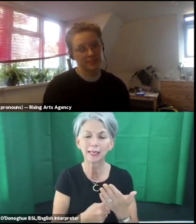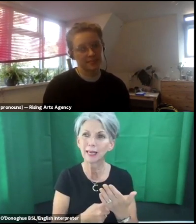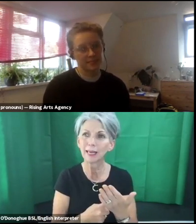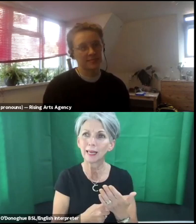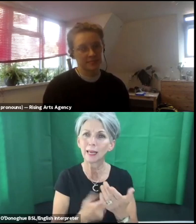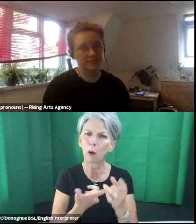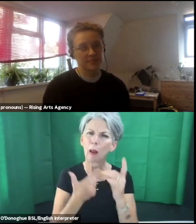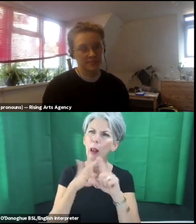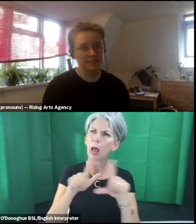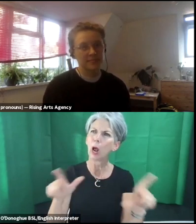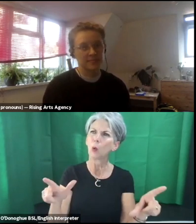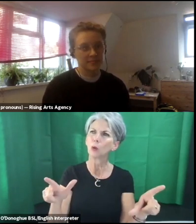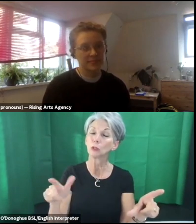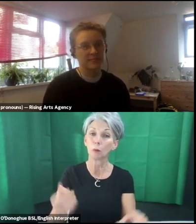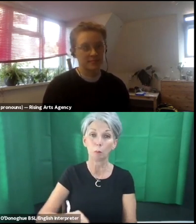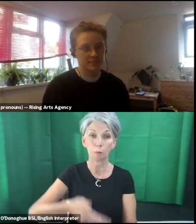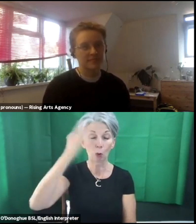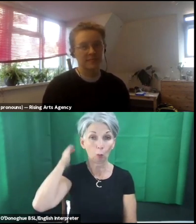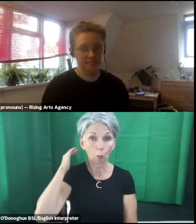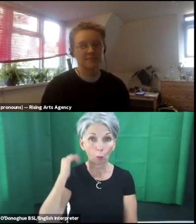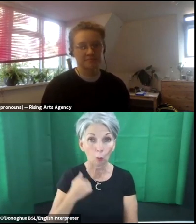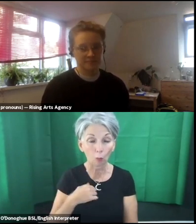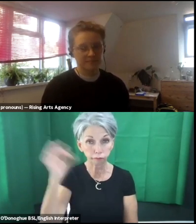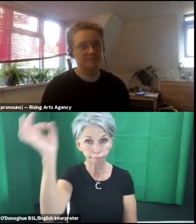was language that I had absolutely zero idea about, I felt like I was sat